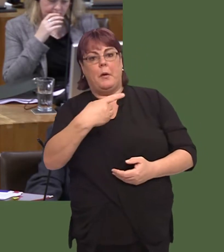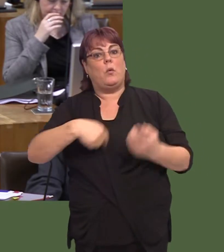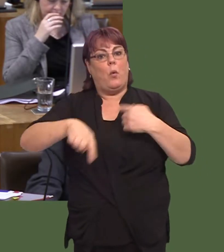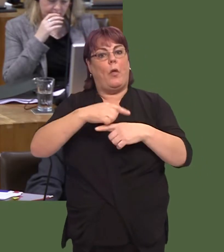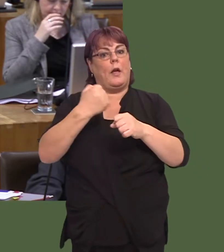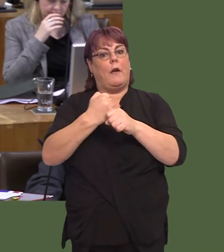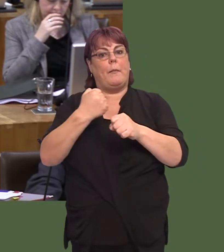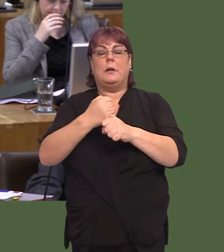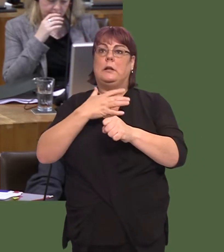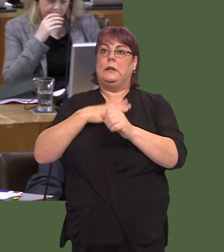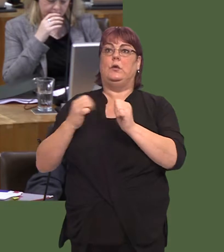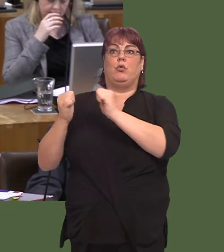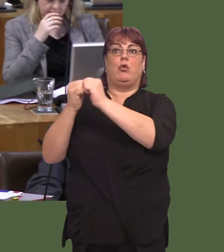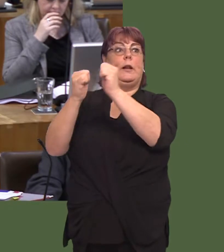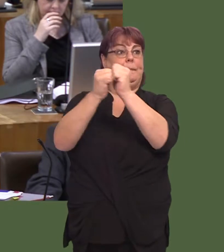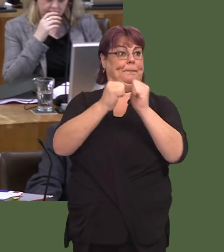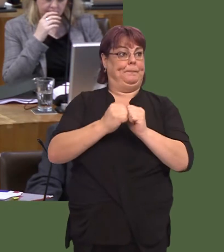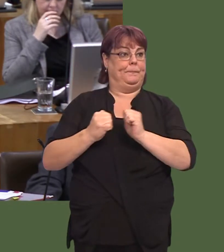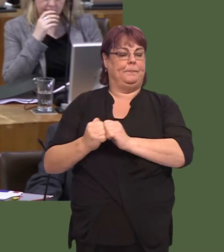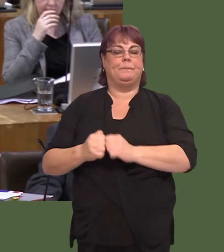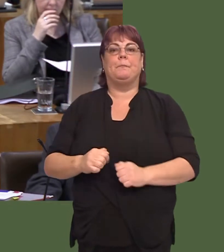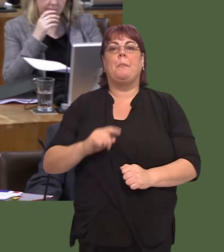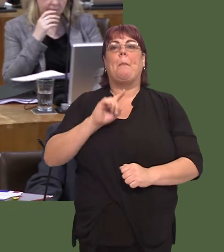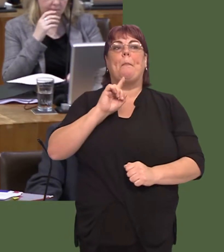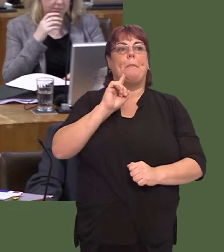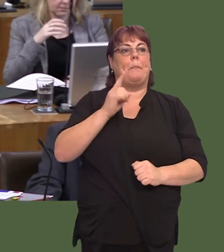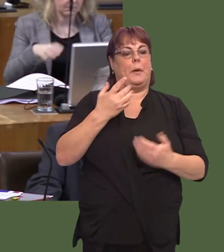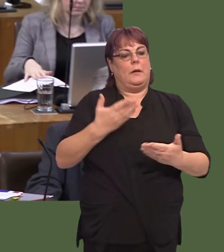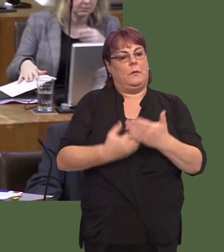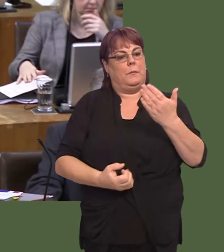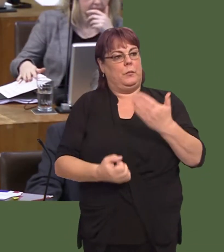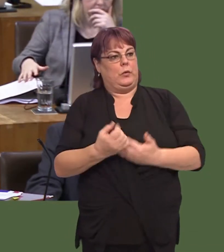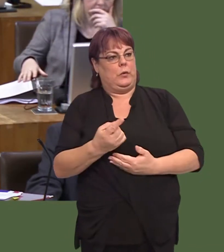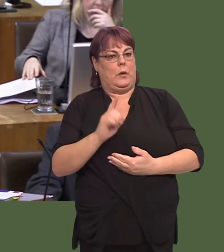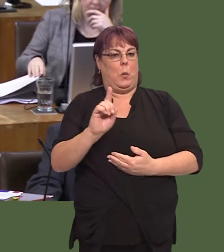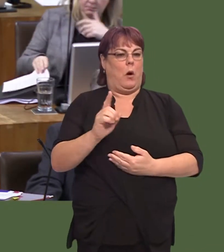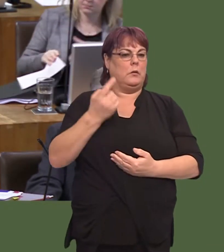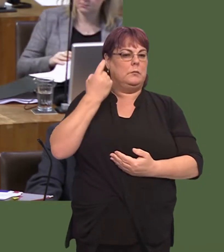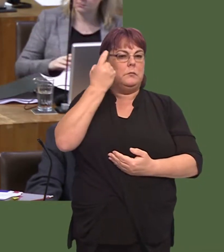Having said that, there is now an opportunity to consider in which way we can use that funding